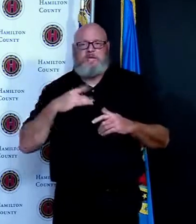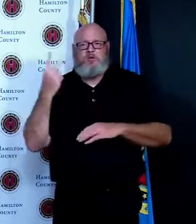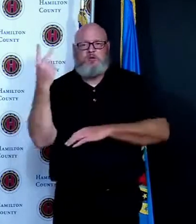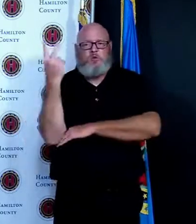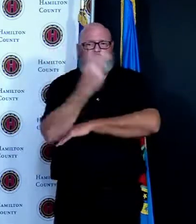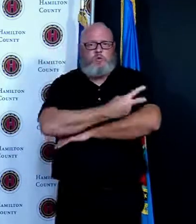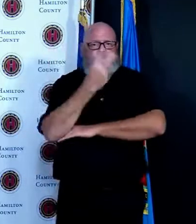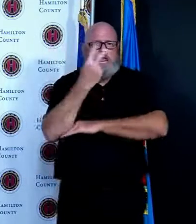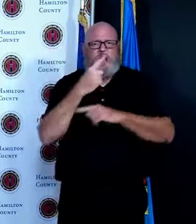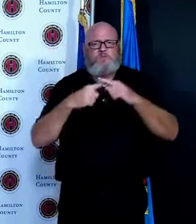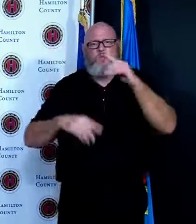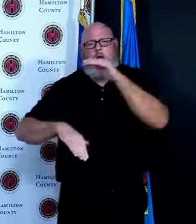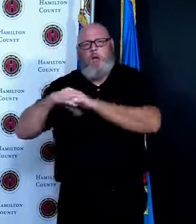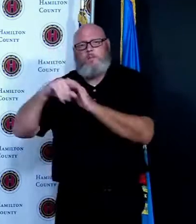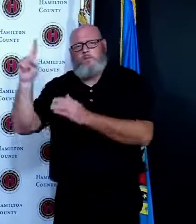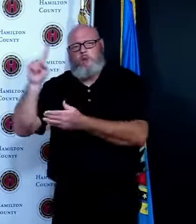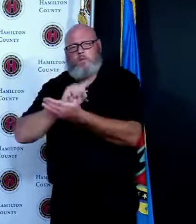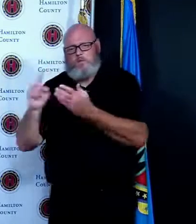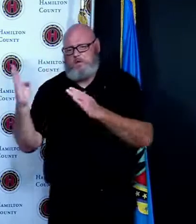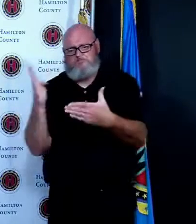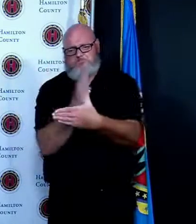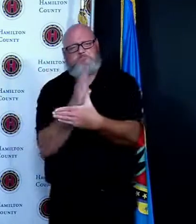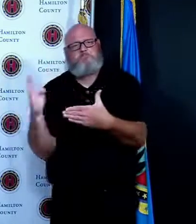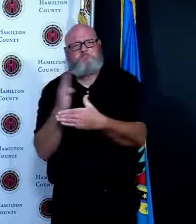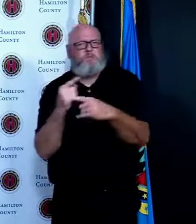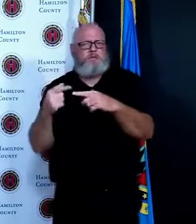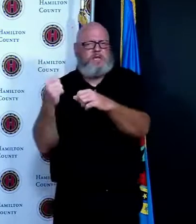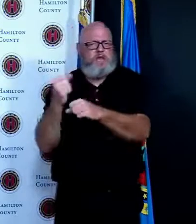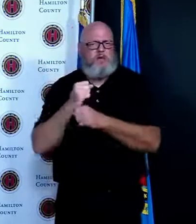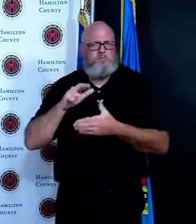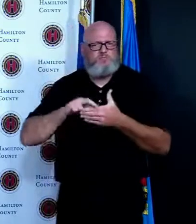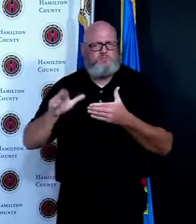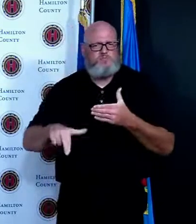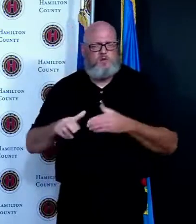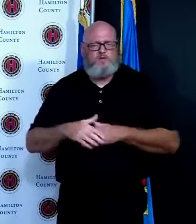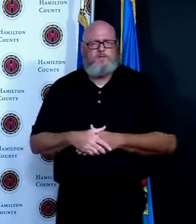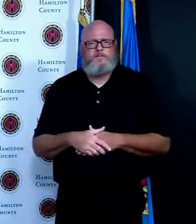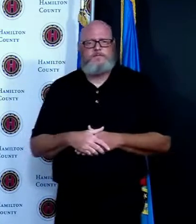they have to obviously quarantine and take care of themselves and not work there may be a need